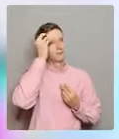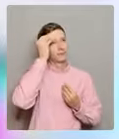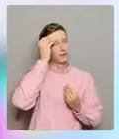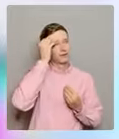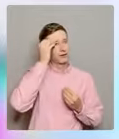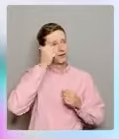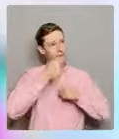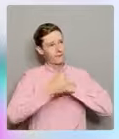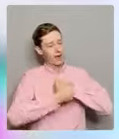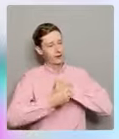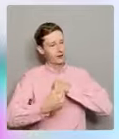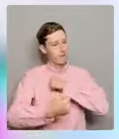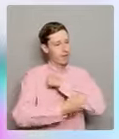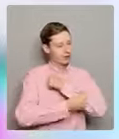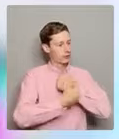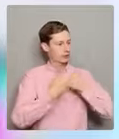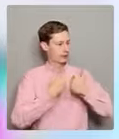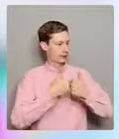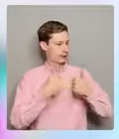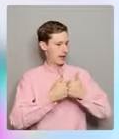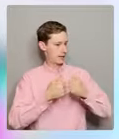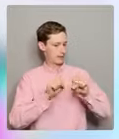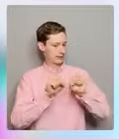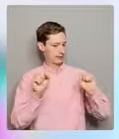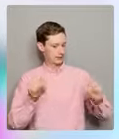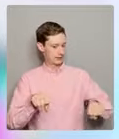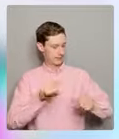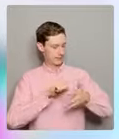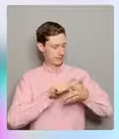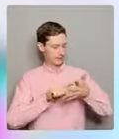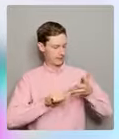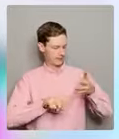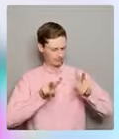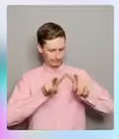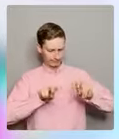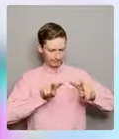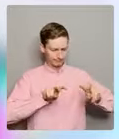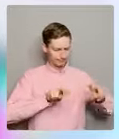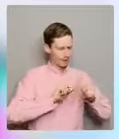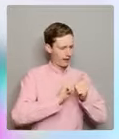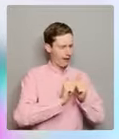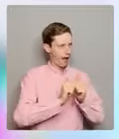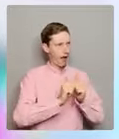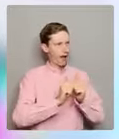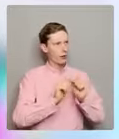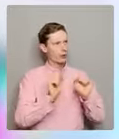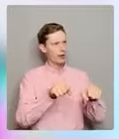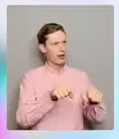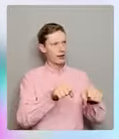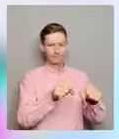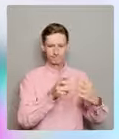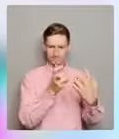break down the aspects of your game systems to their fundamental components and analyze how they could be expected to work